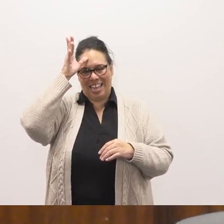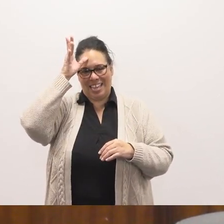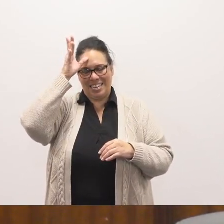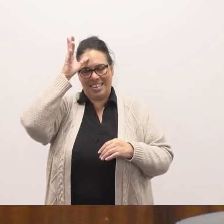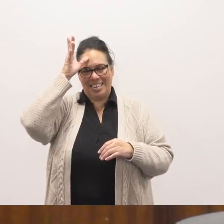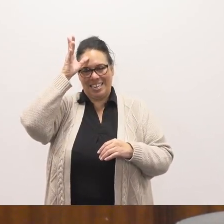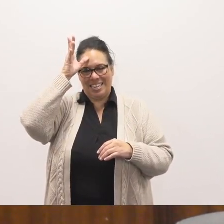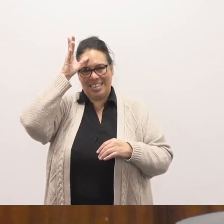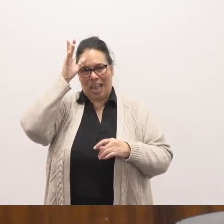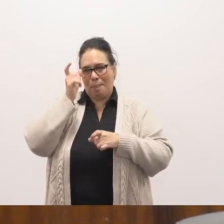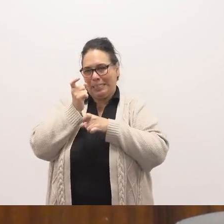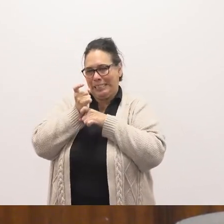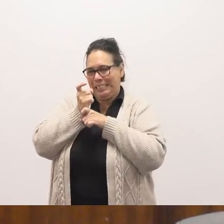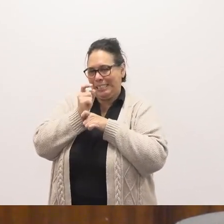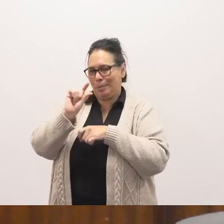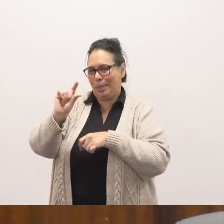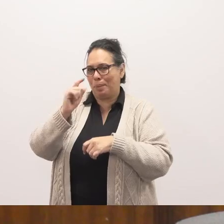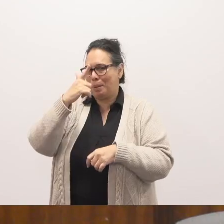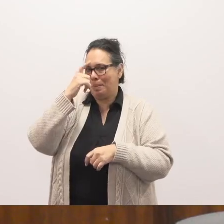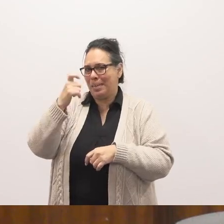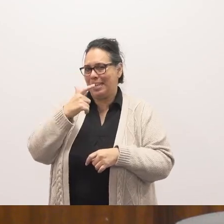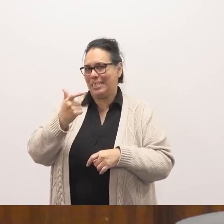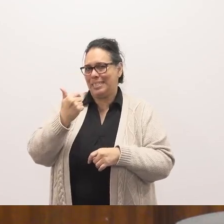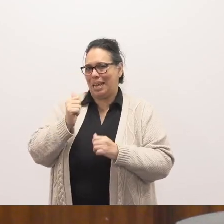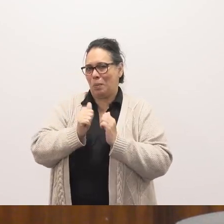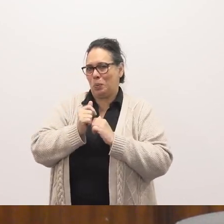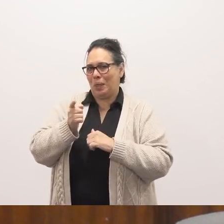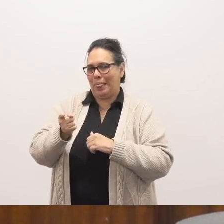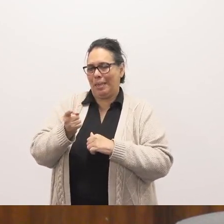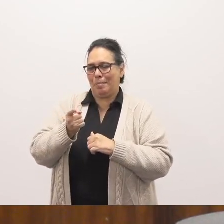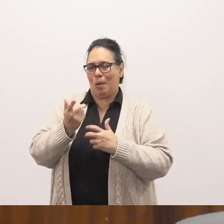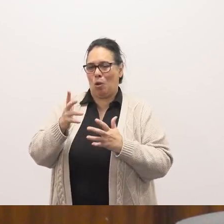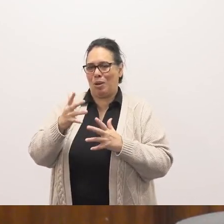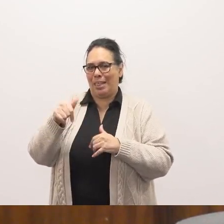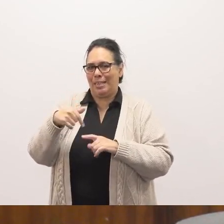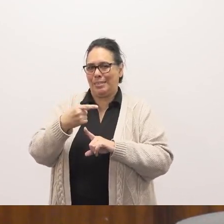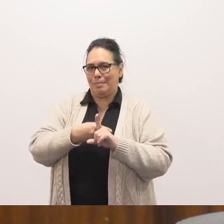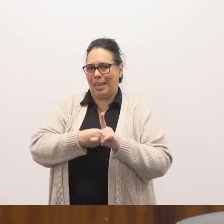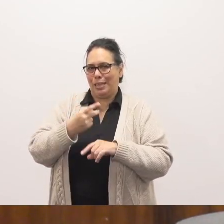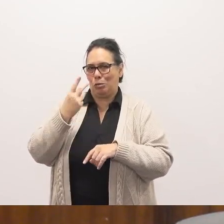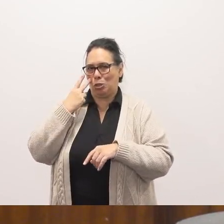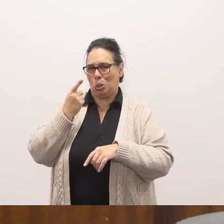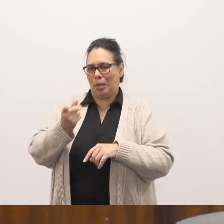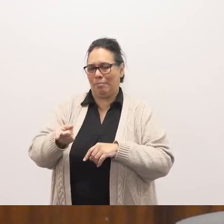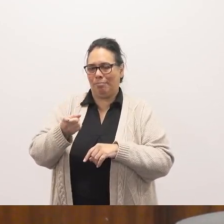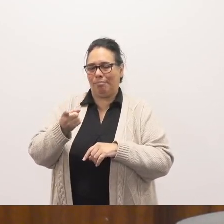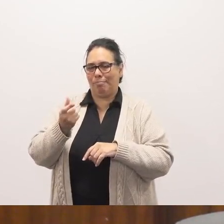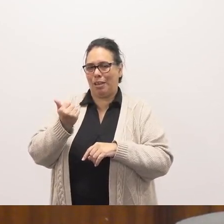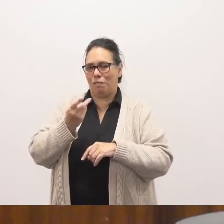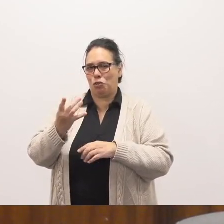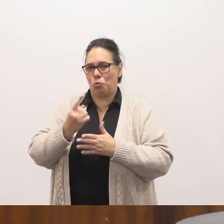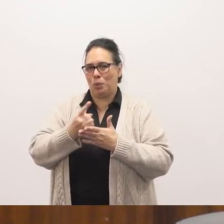I'm gonna tease a little bit because I was with him a couple of times already this month. You all saw him just a few weeks ago,